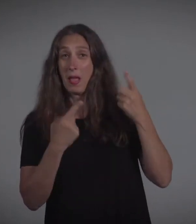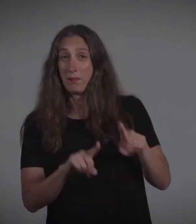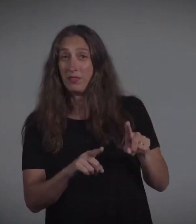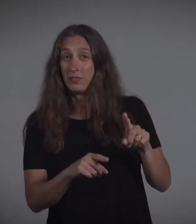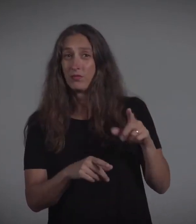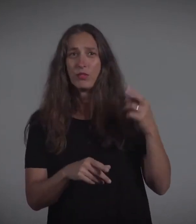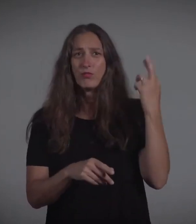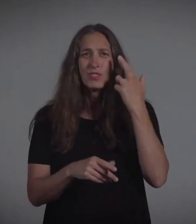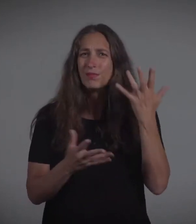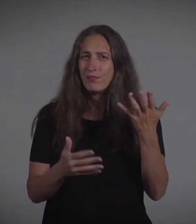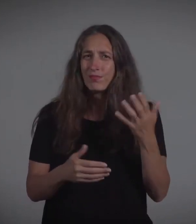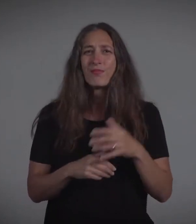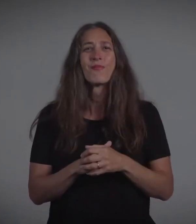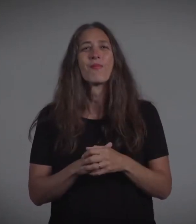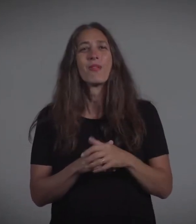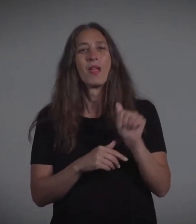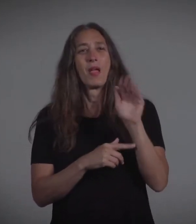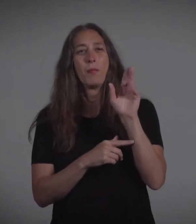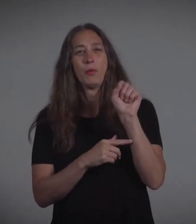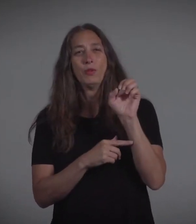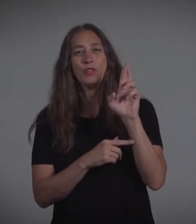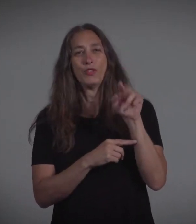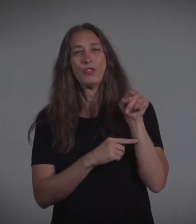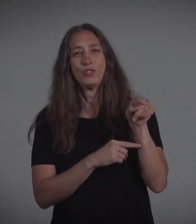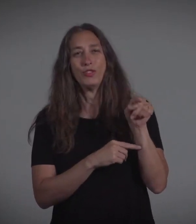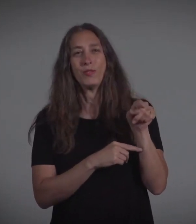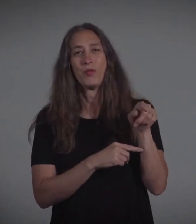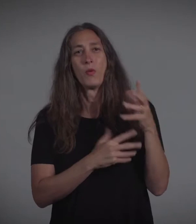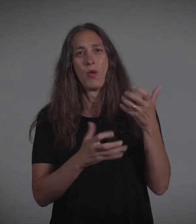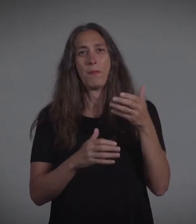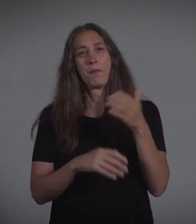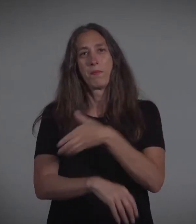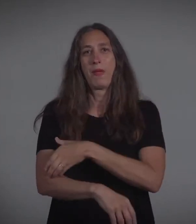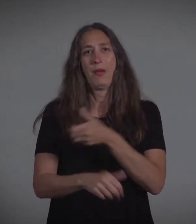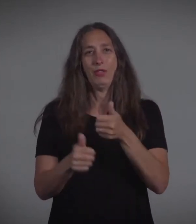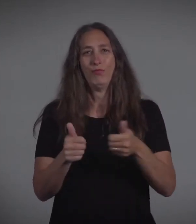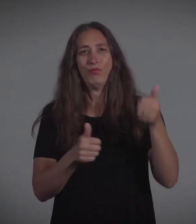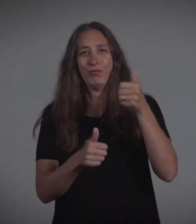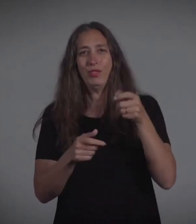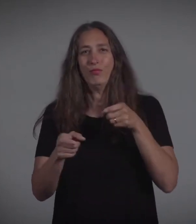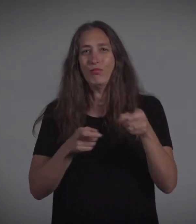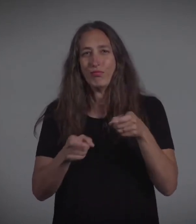DV occurs because the abuser wants power and control.